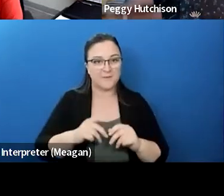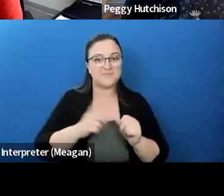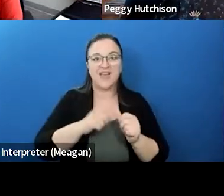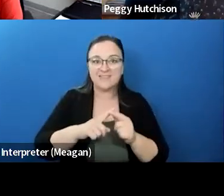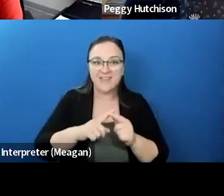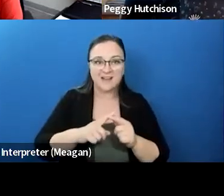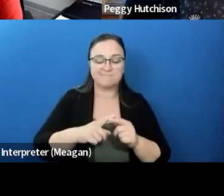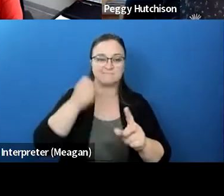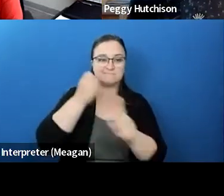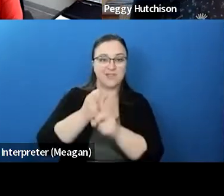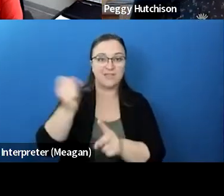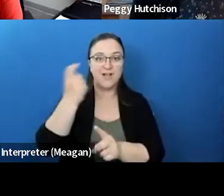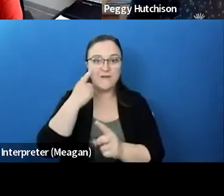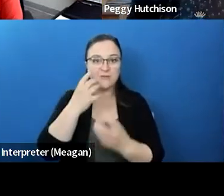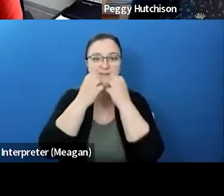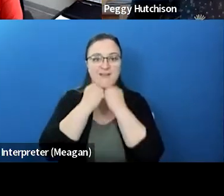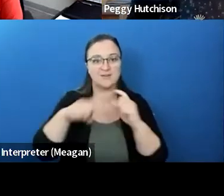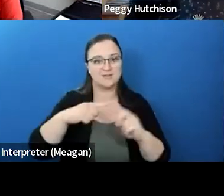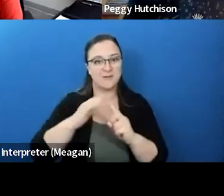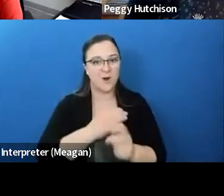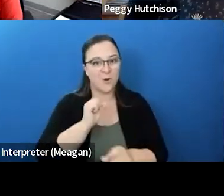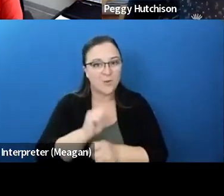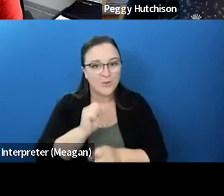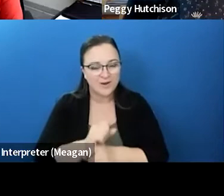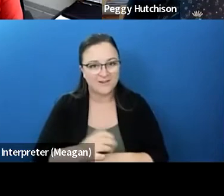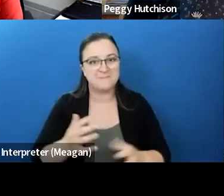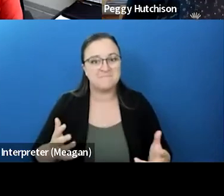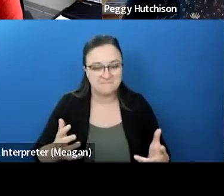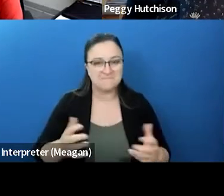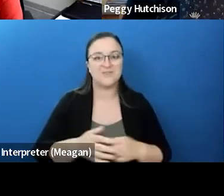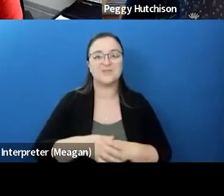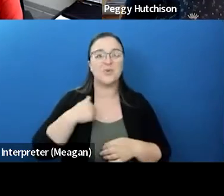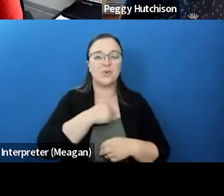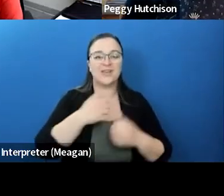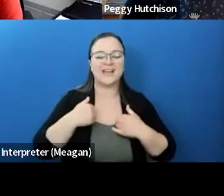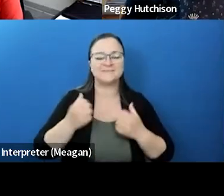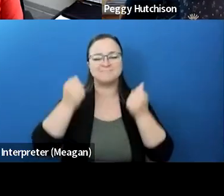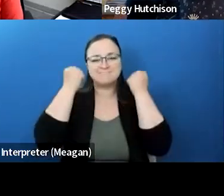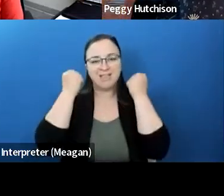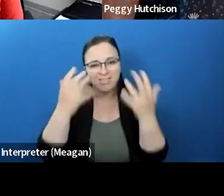the government cares about the work we're doing big time. And so we had millions of dollars coming in